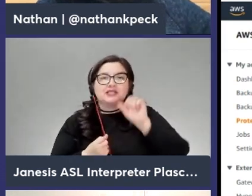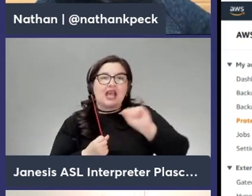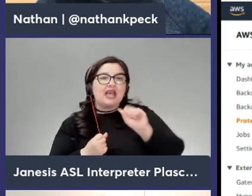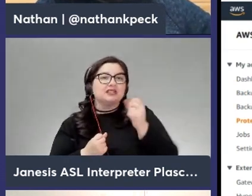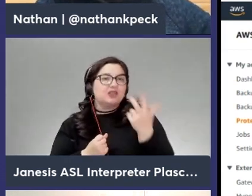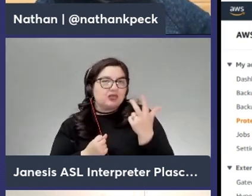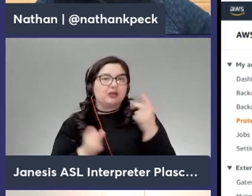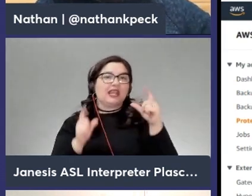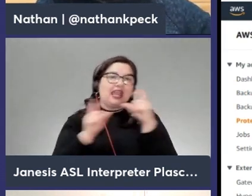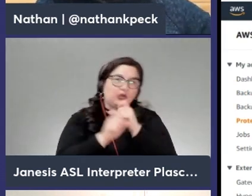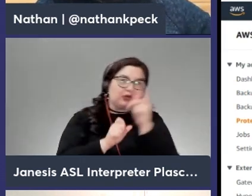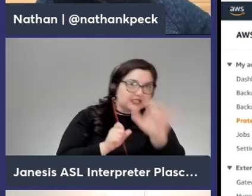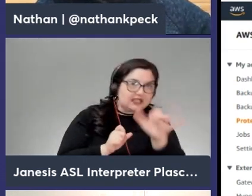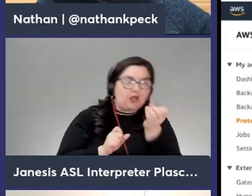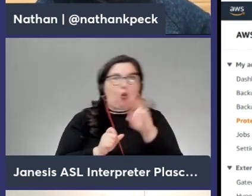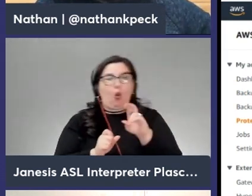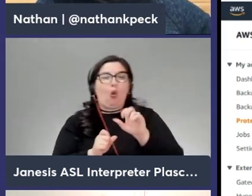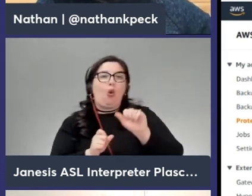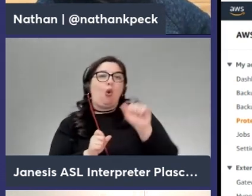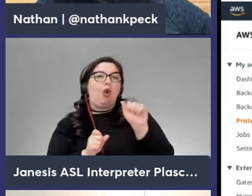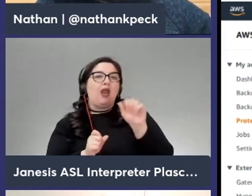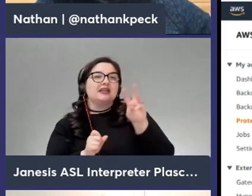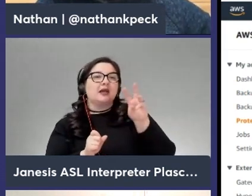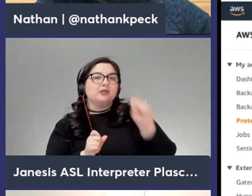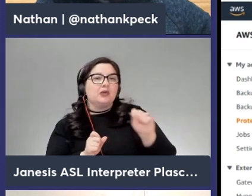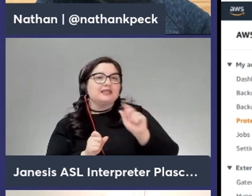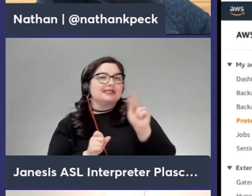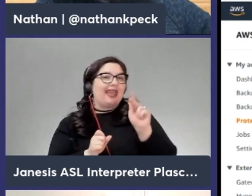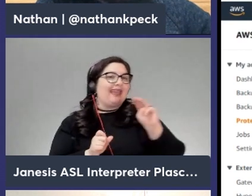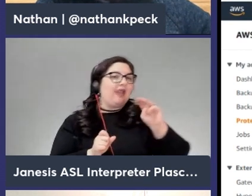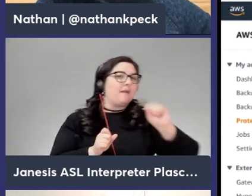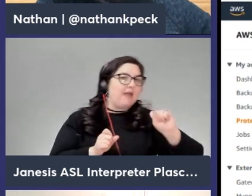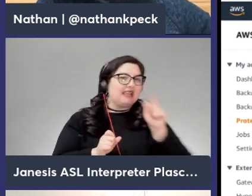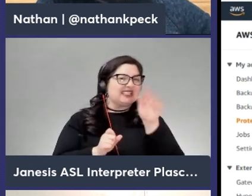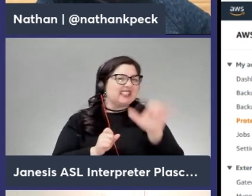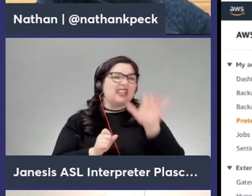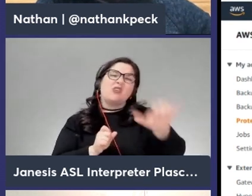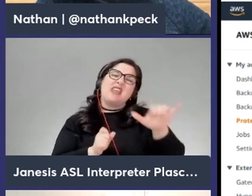or an AWS KMS key, so these are some of the advanced settings that you can customize